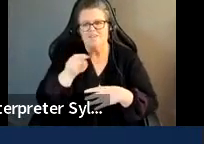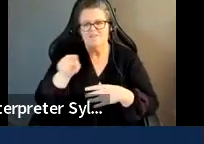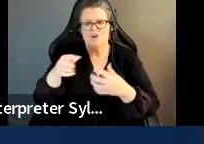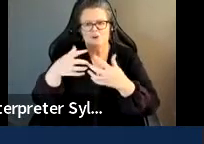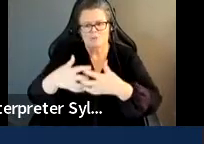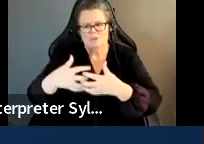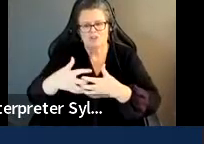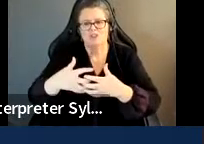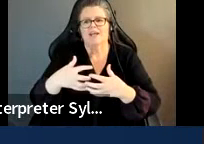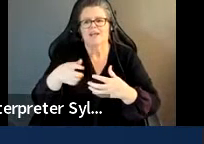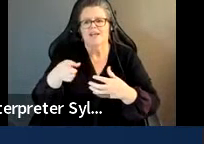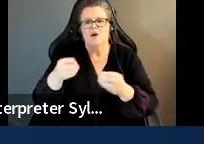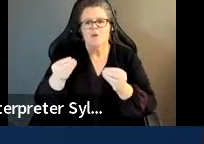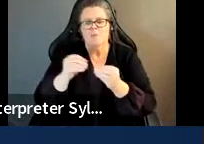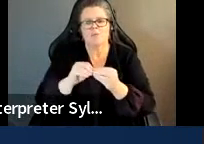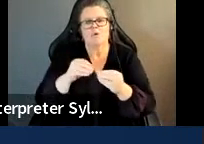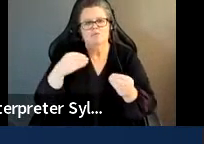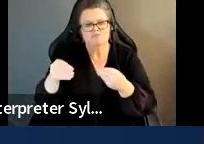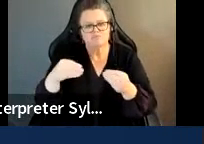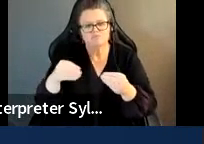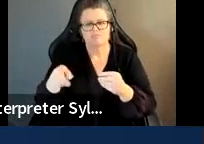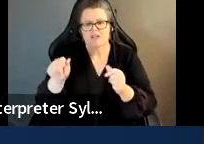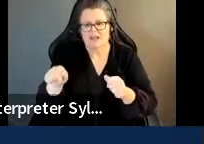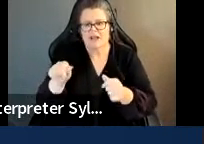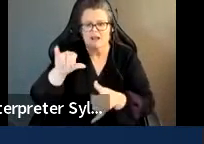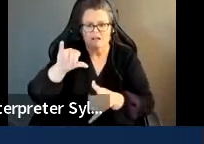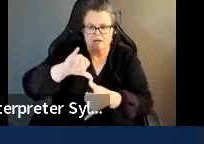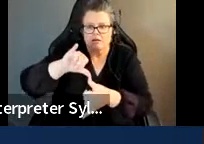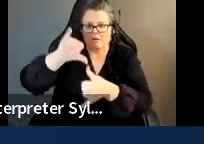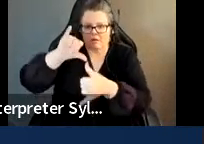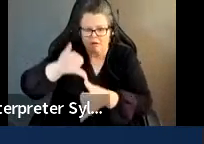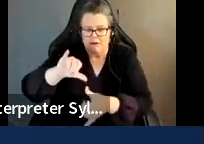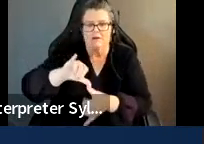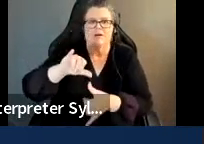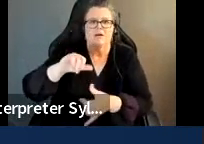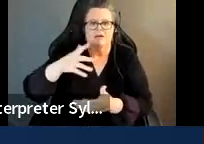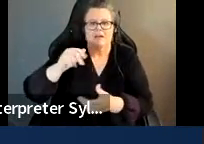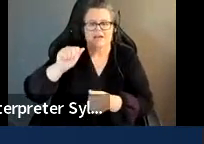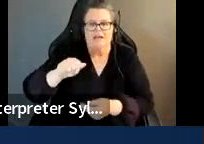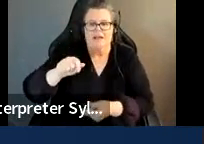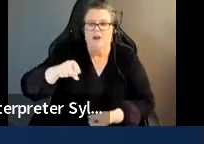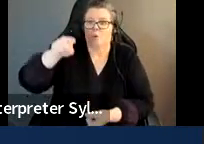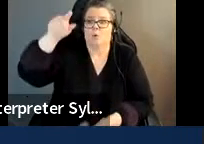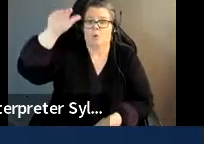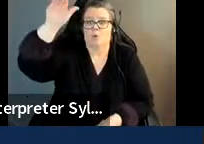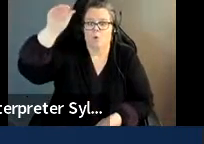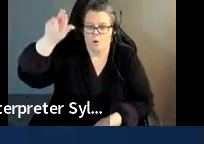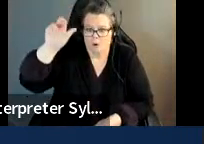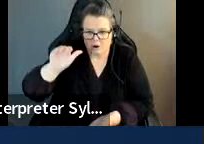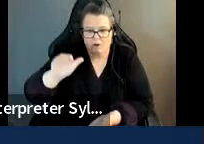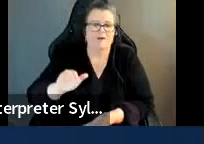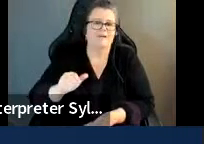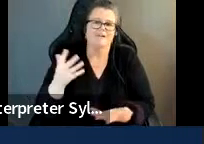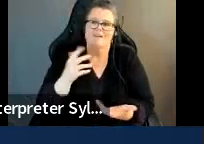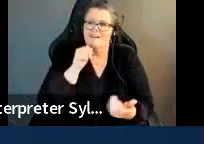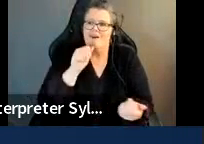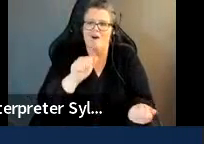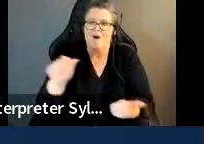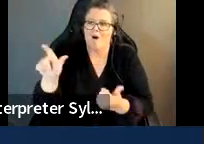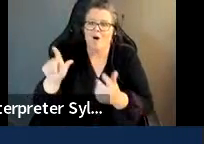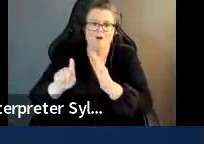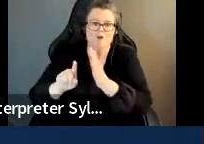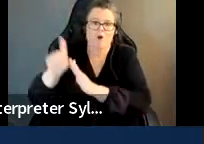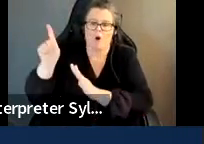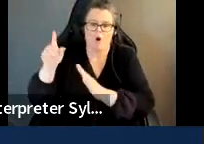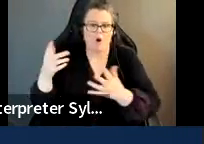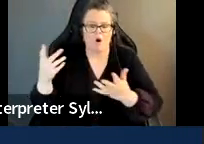I mean, not everybody is 5'8" or 6'2", and we're all different sizes and shapes, and